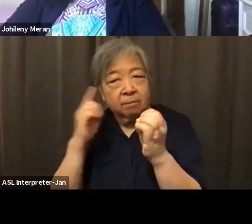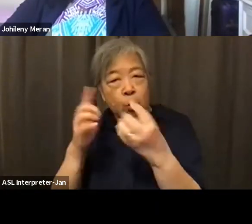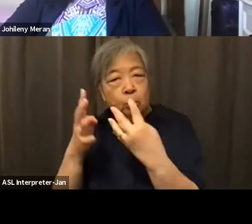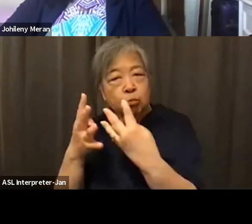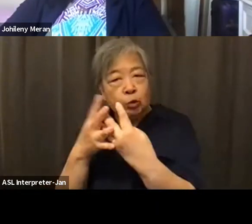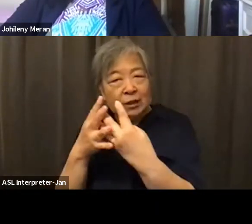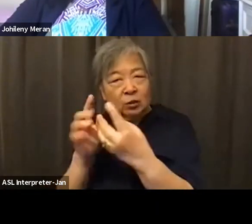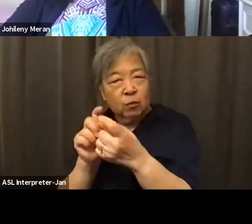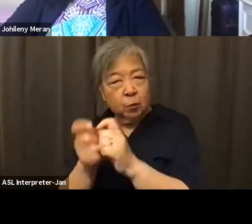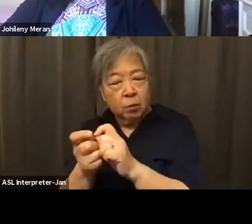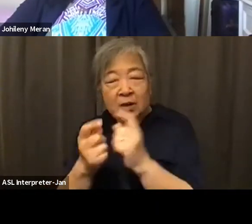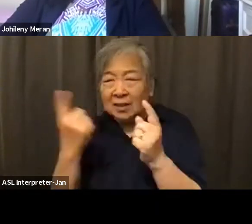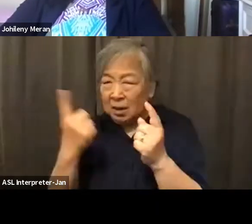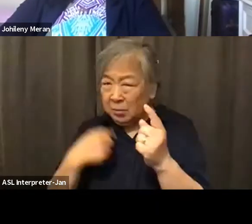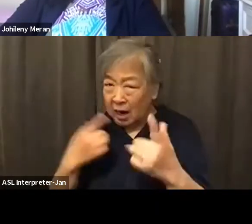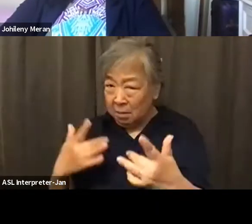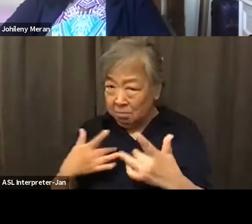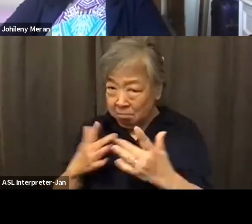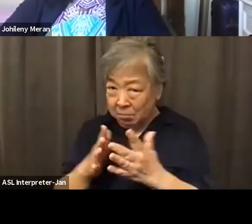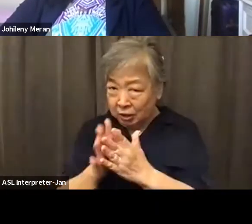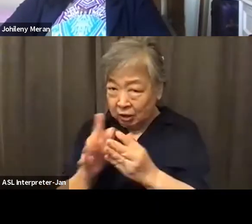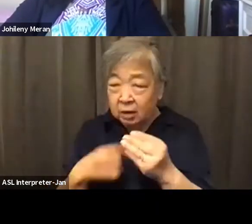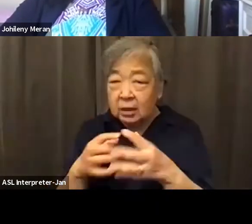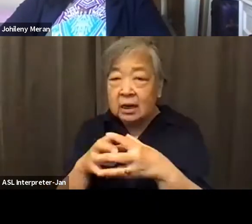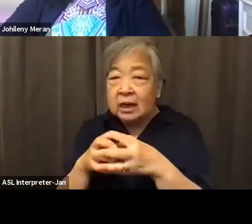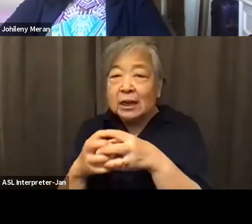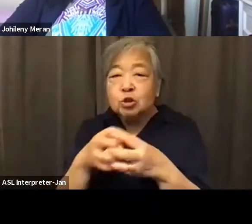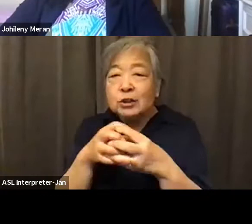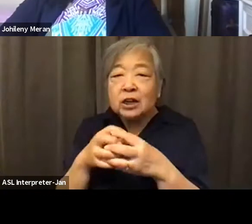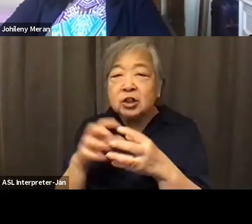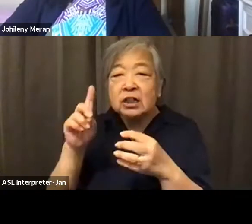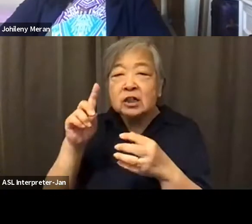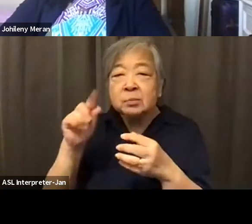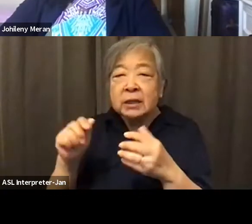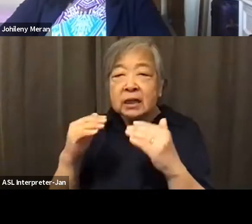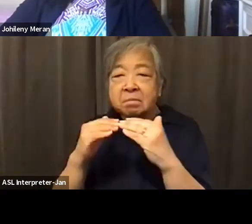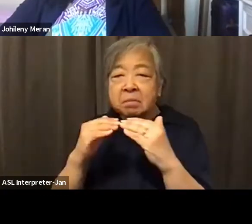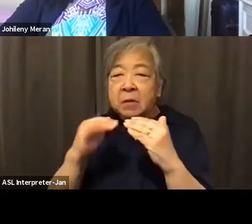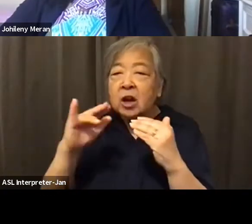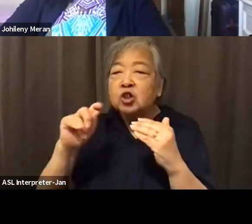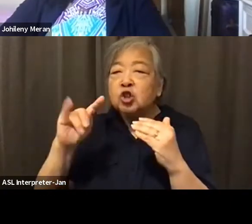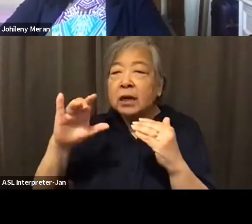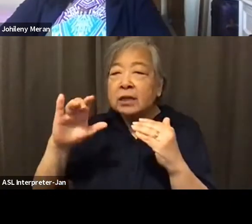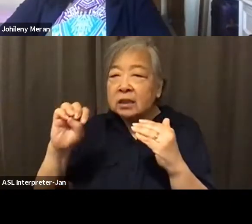something I'm passionate about is intersectional disability justice work and yoga as well,